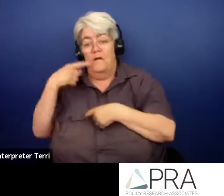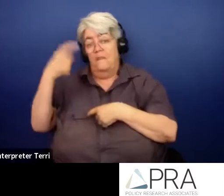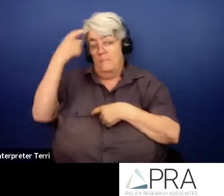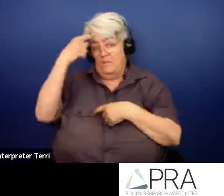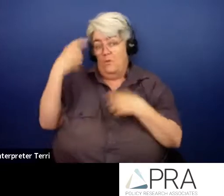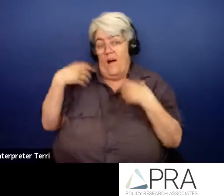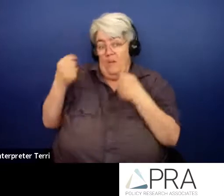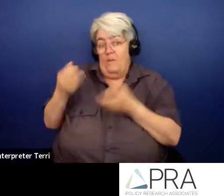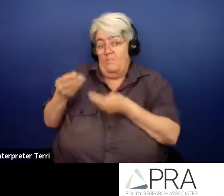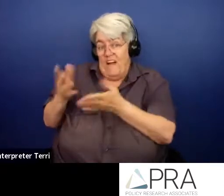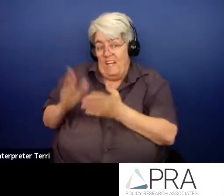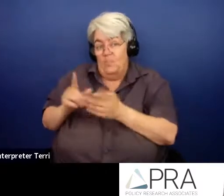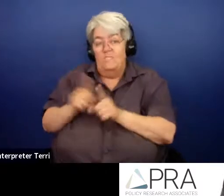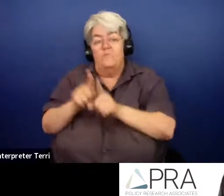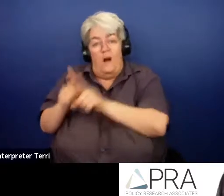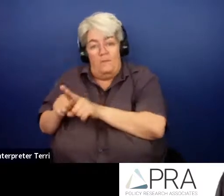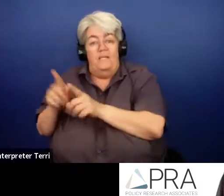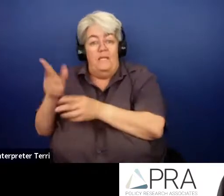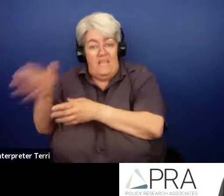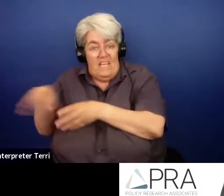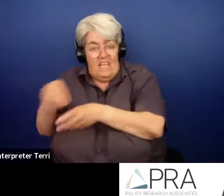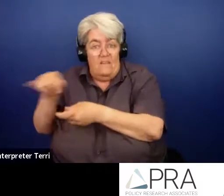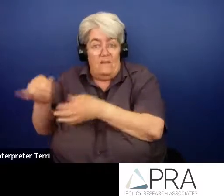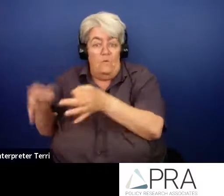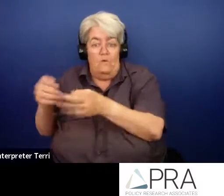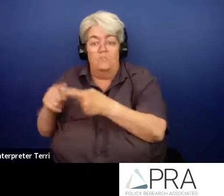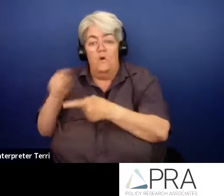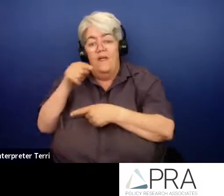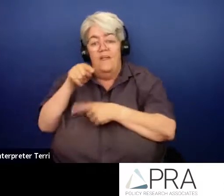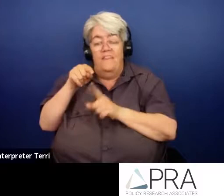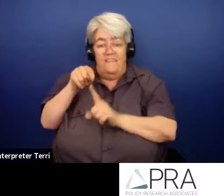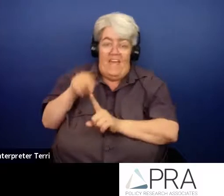court to help engage and really educate